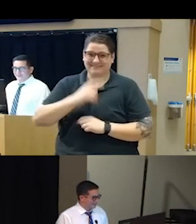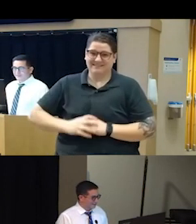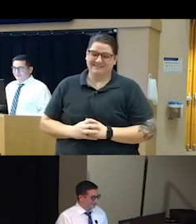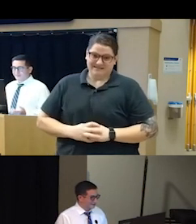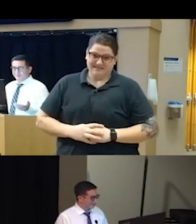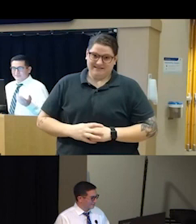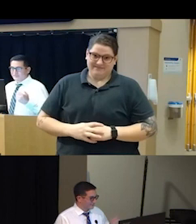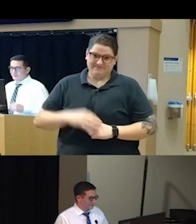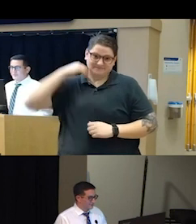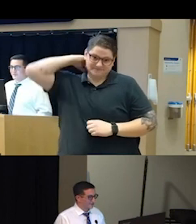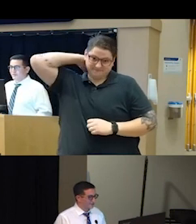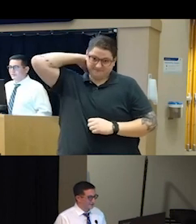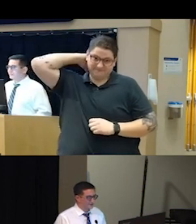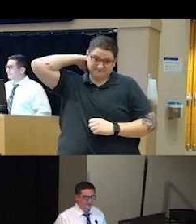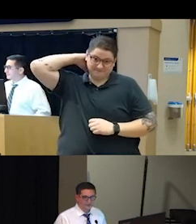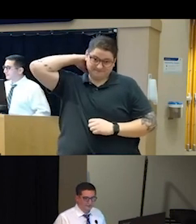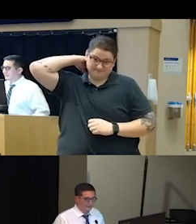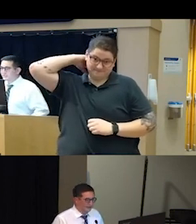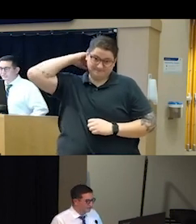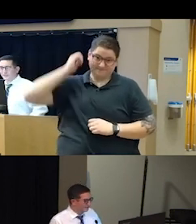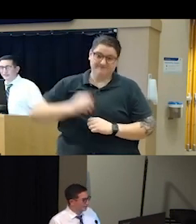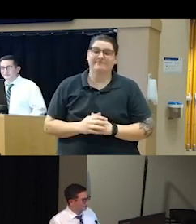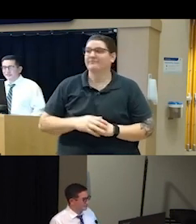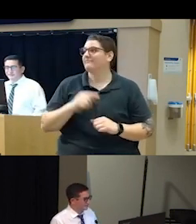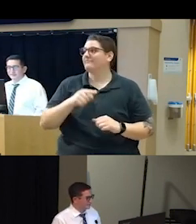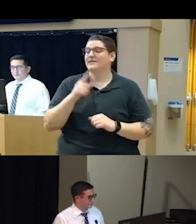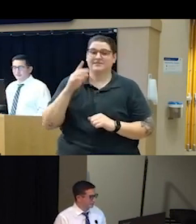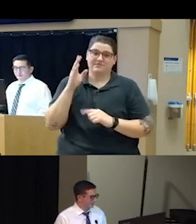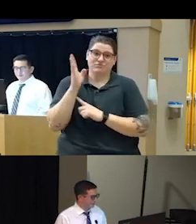yes and so this is the accreditation and certification uh statement as well